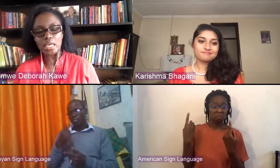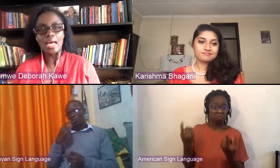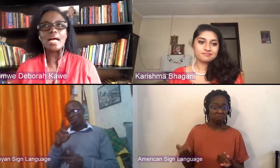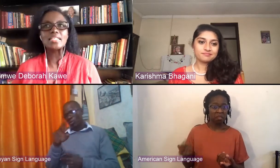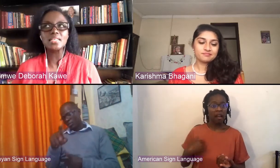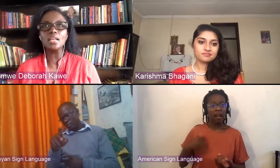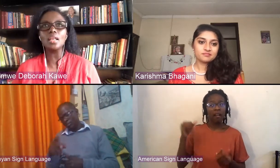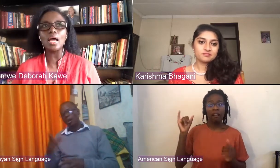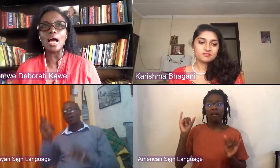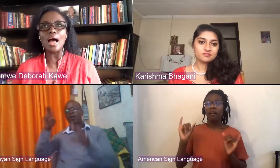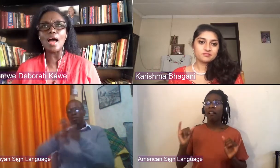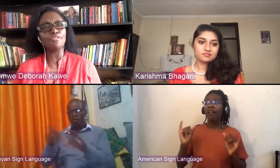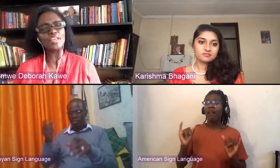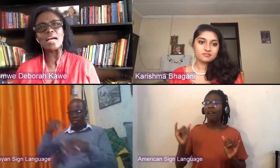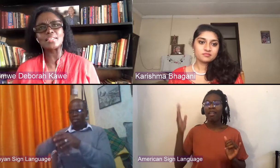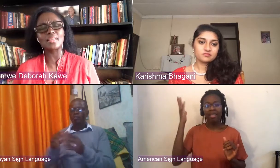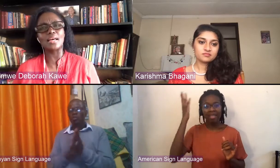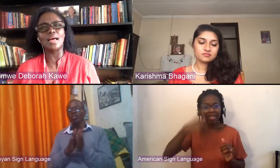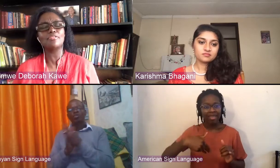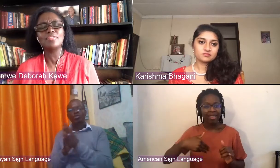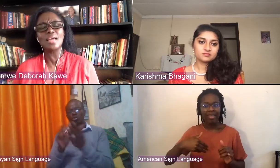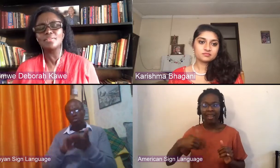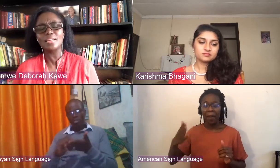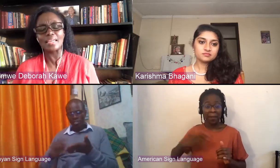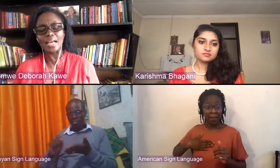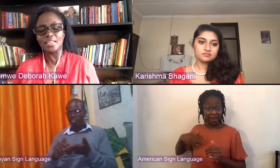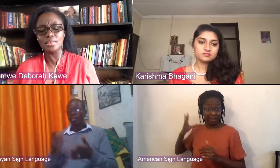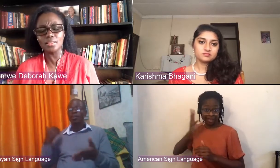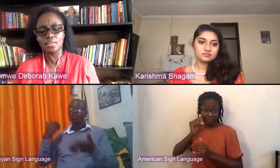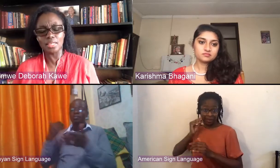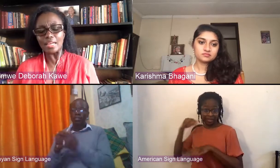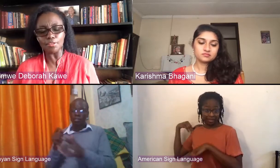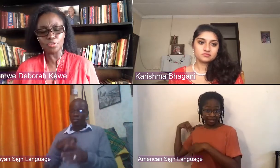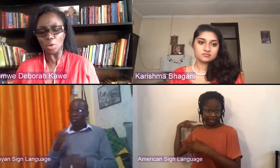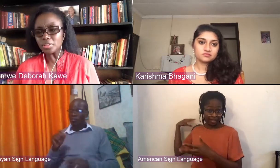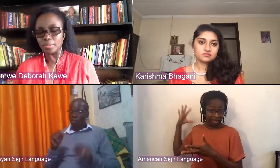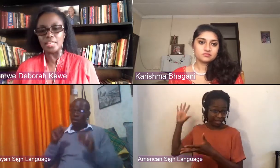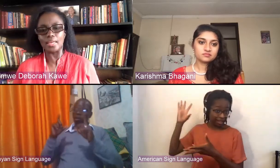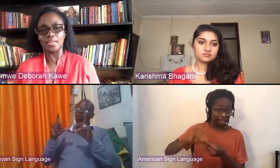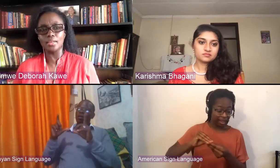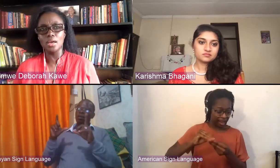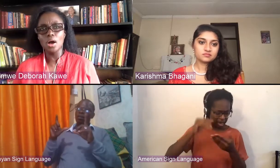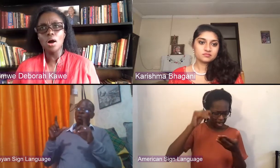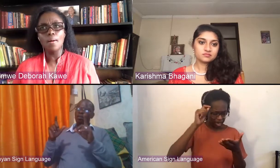until I figured that, it kind of dawned on me that